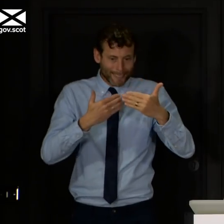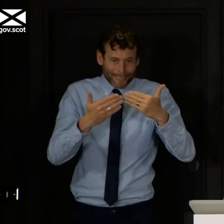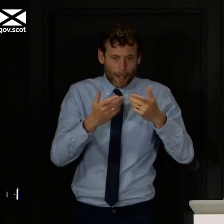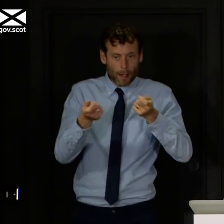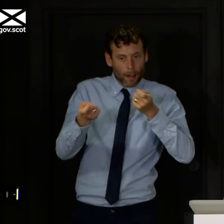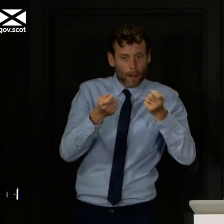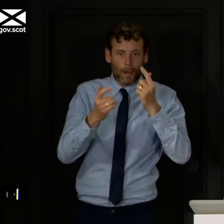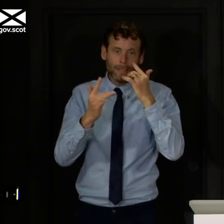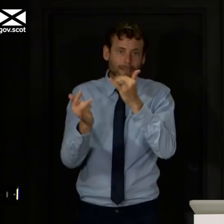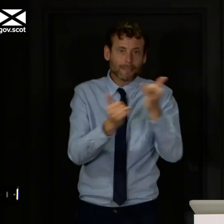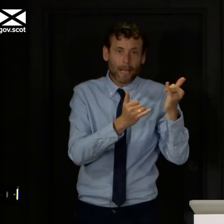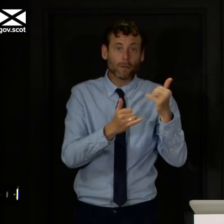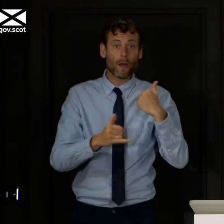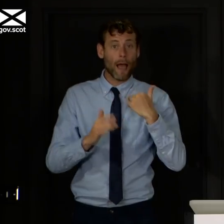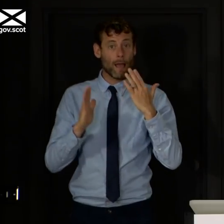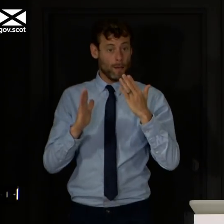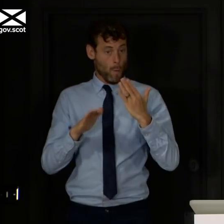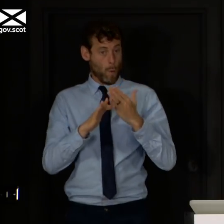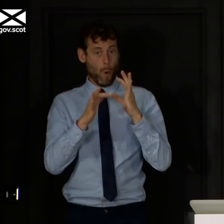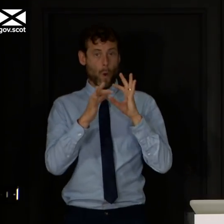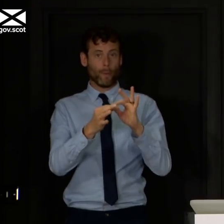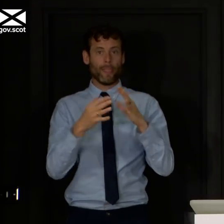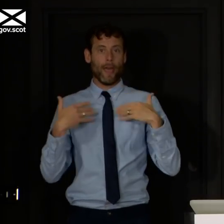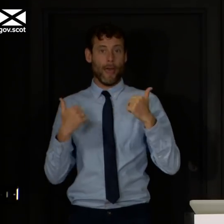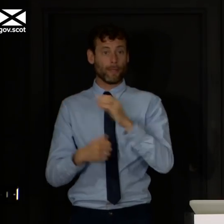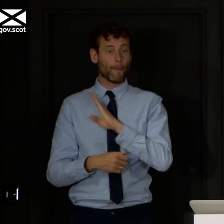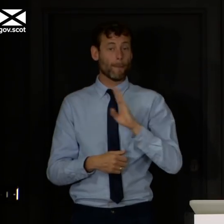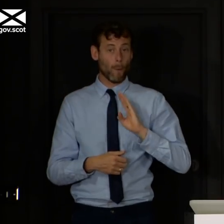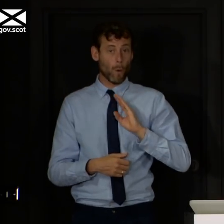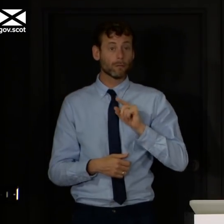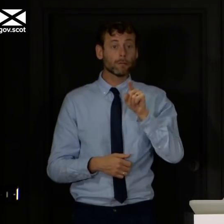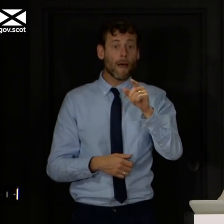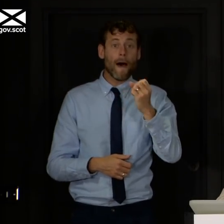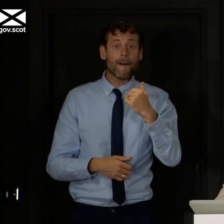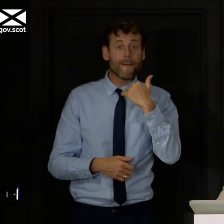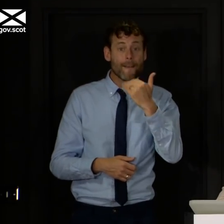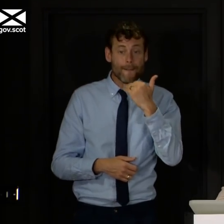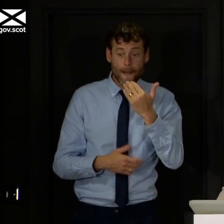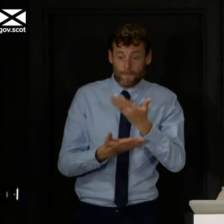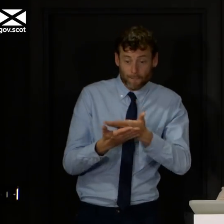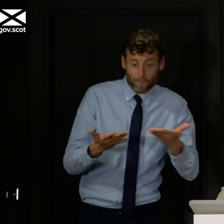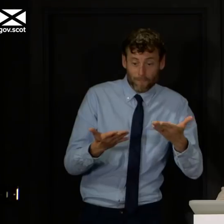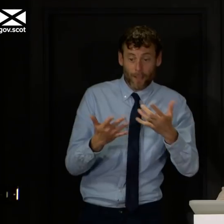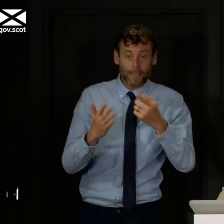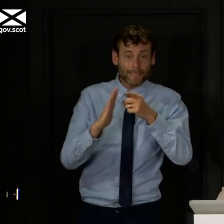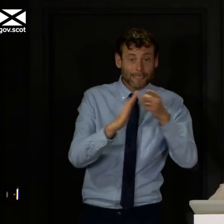boards, we make sure they have the resources and if they have issues with the resources they know they can come to us and then we are there to try to resolve that. But we need